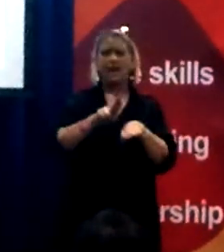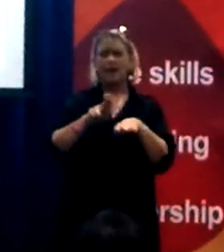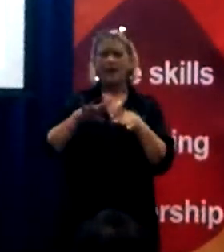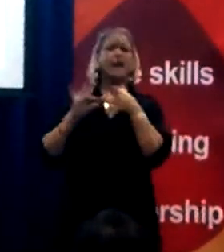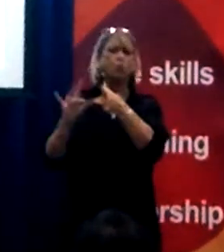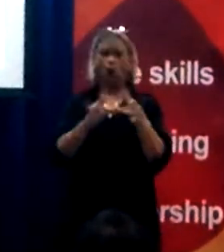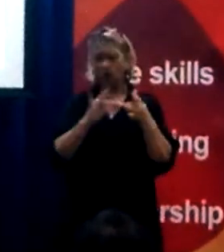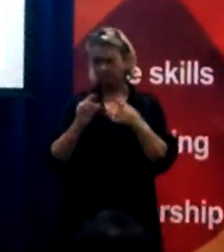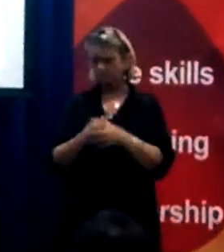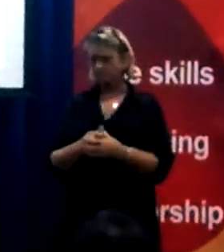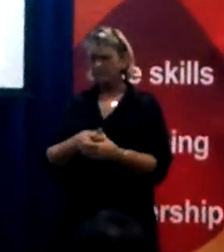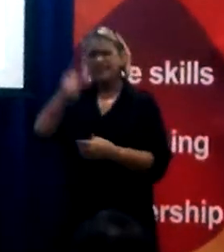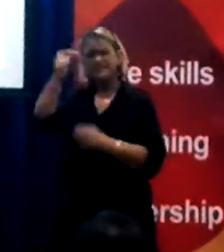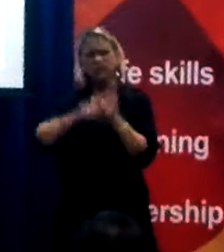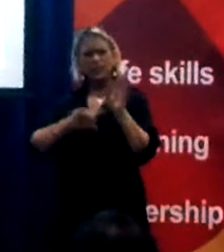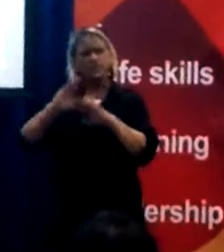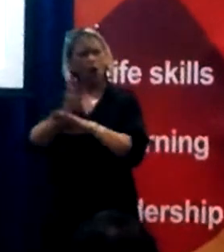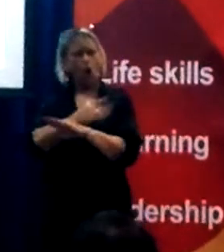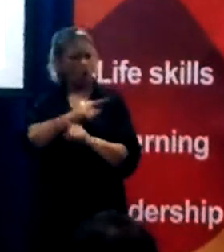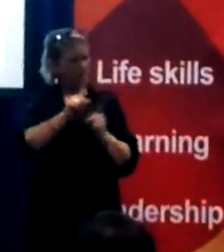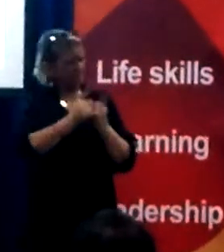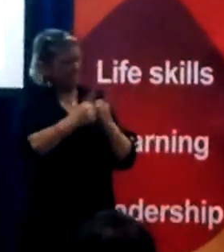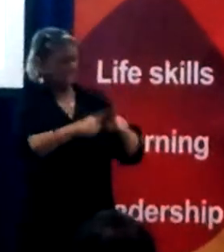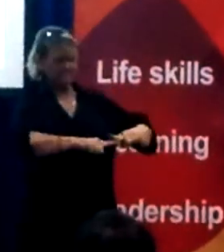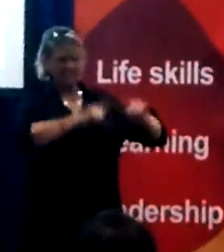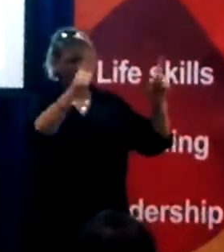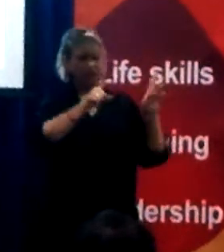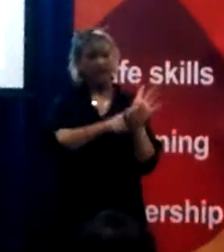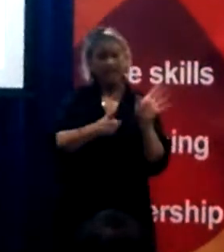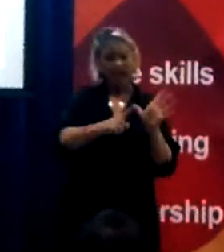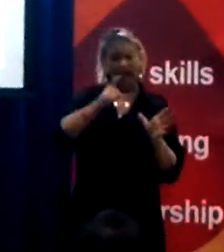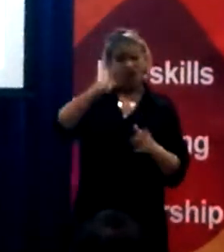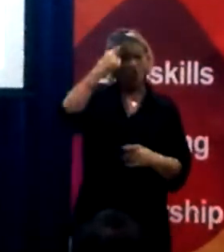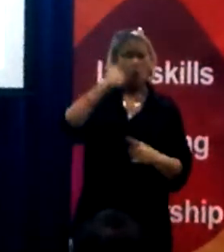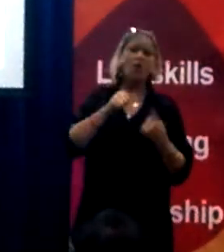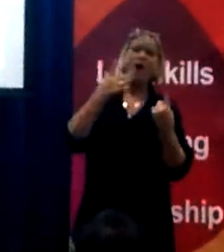Six years ago, things were very different and the goals and purpose of groups like YAC were not so clearly defined.